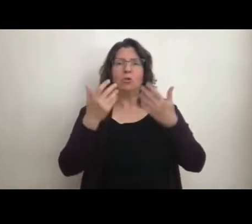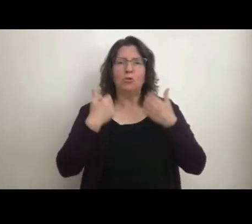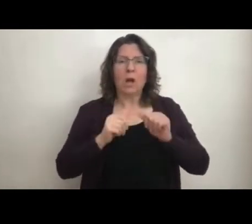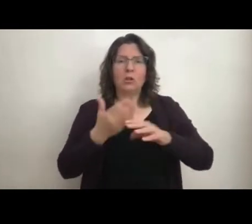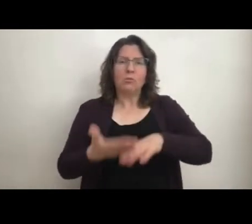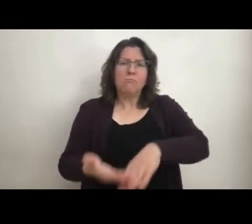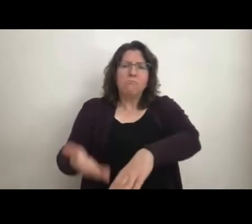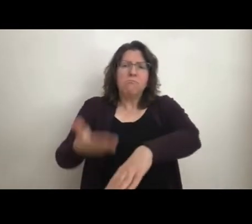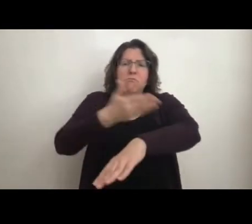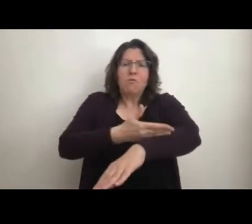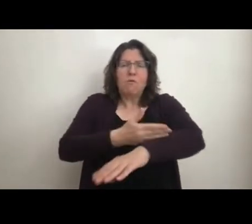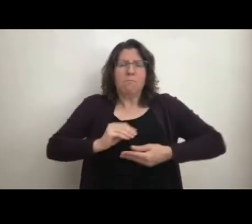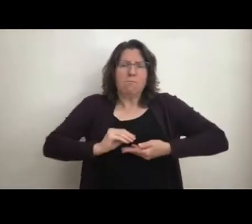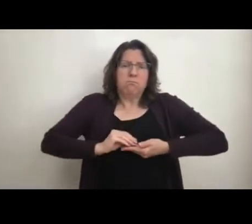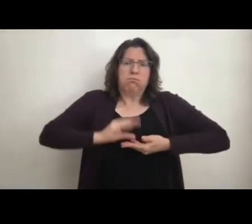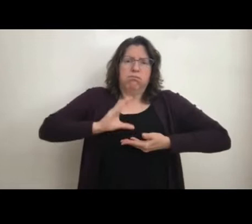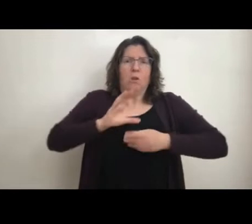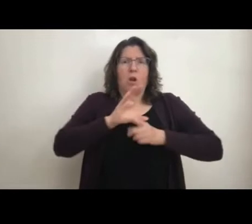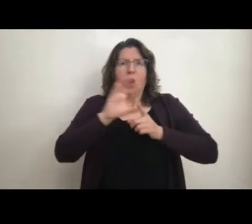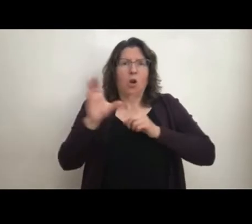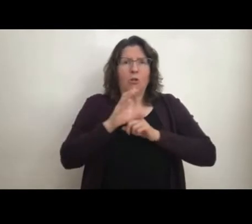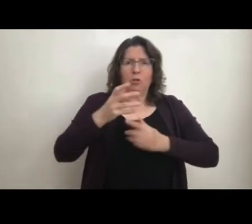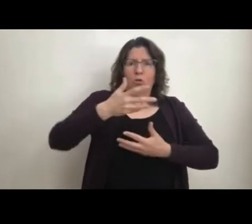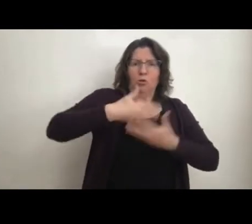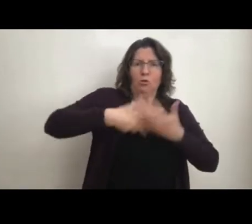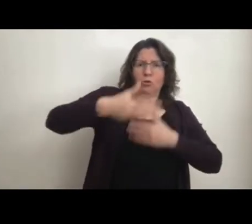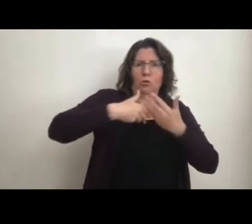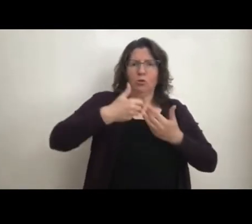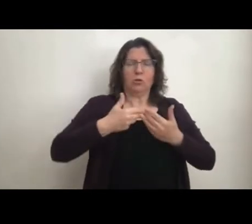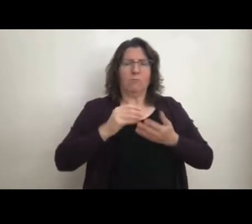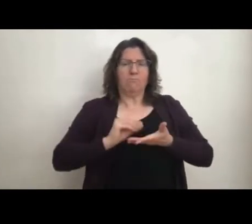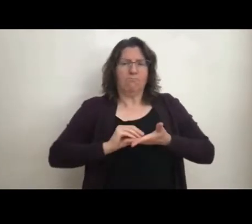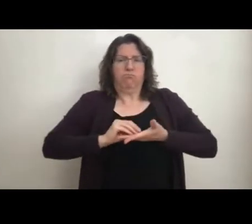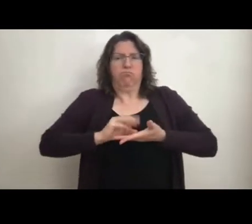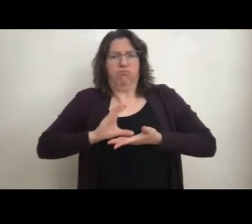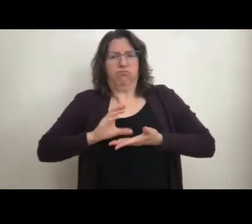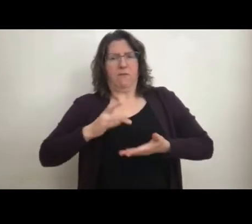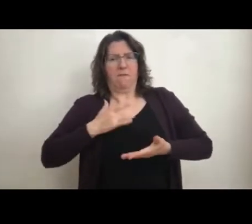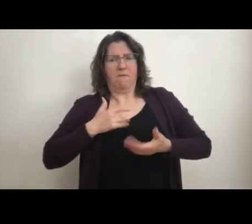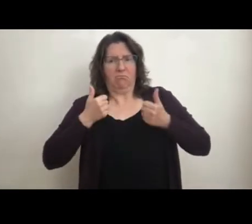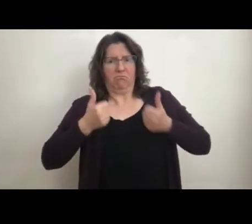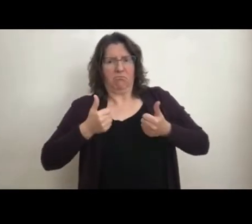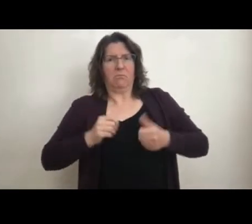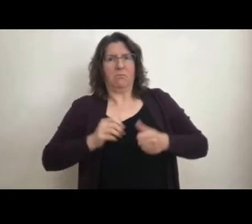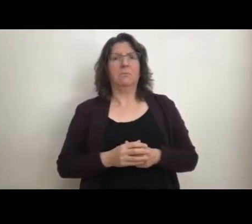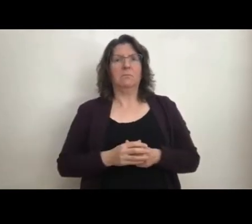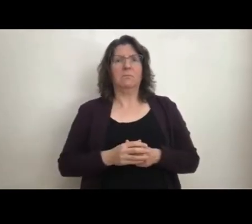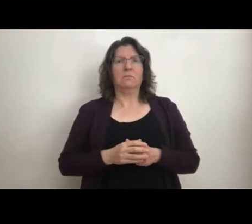To increase their cultural and social well-being and self-esteem.